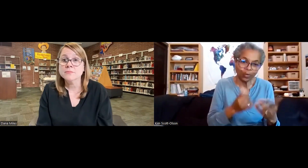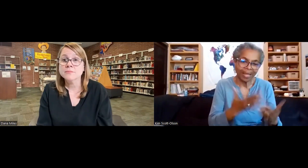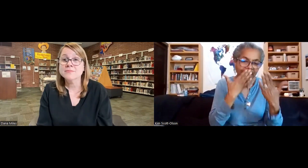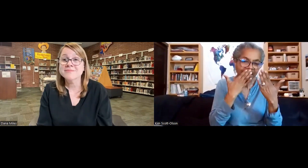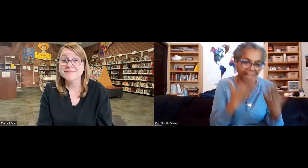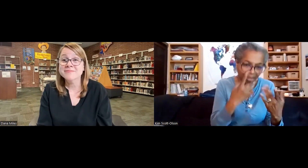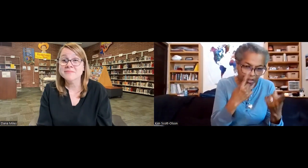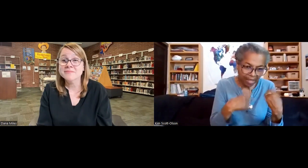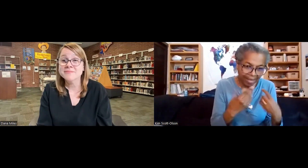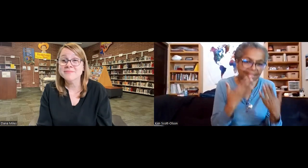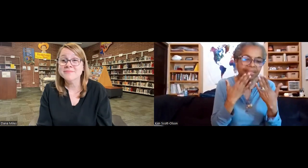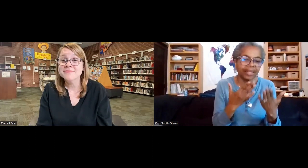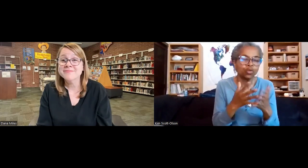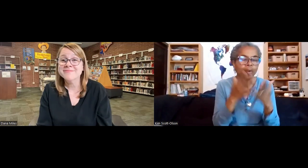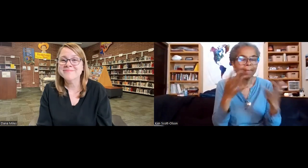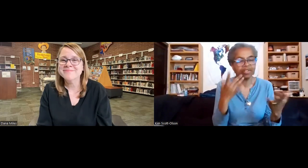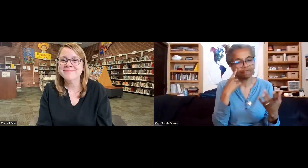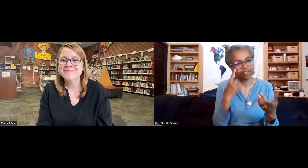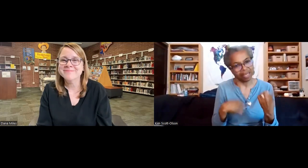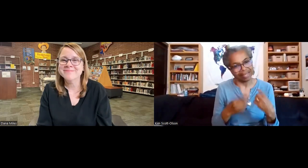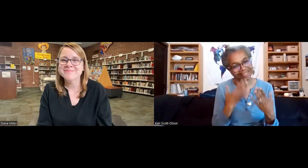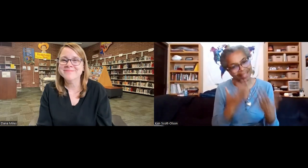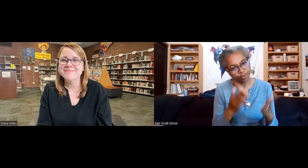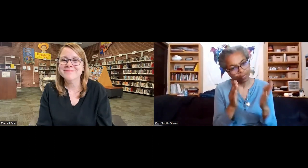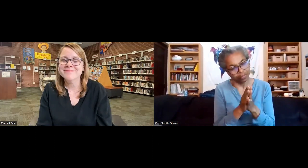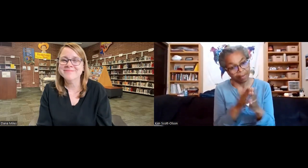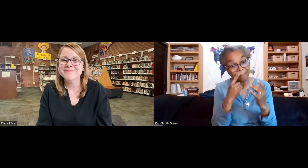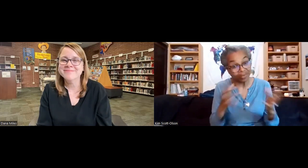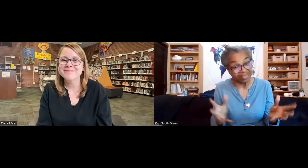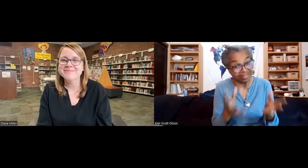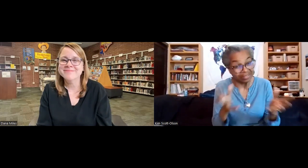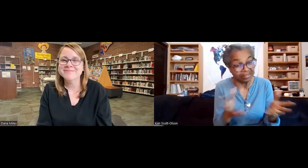thank you, thank you for signing, thank you so much for signing,